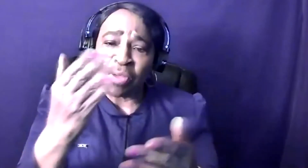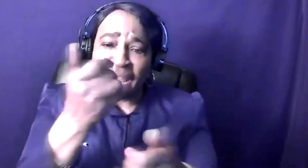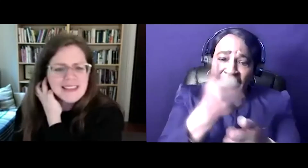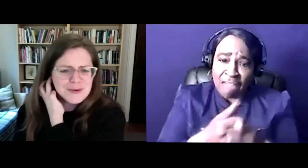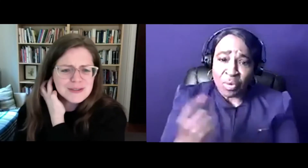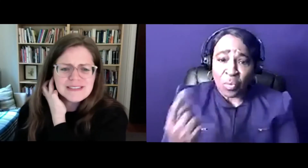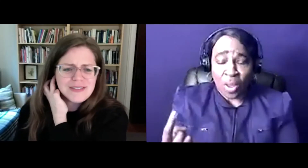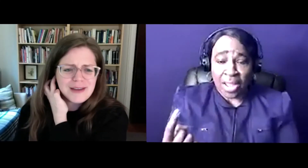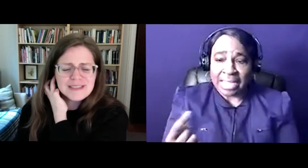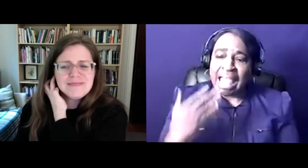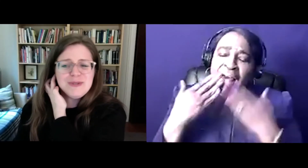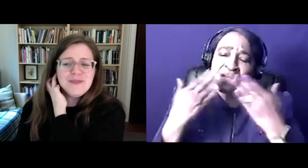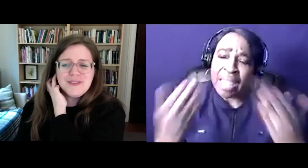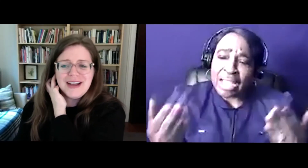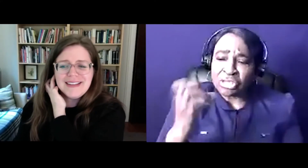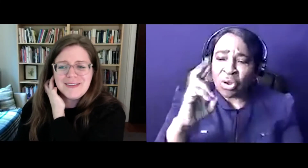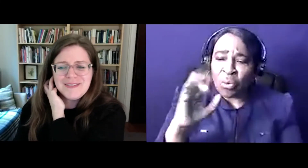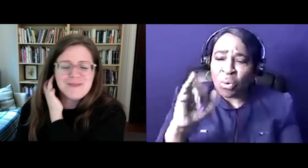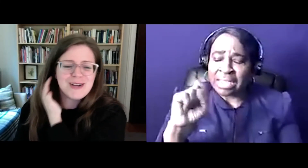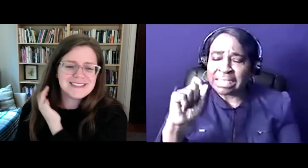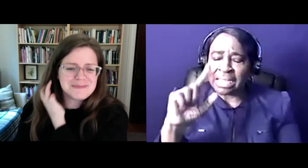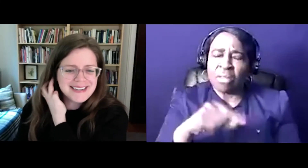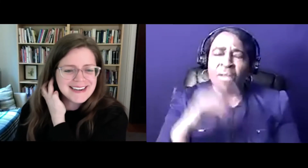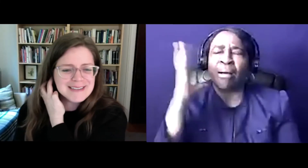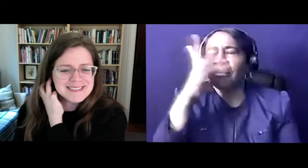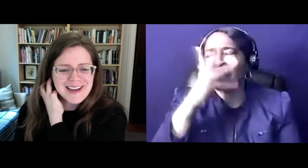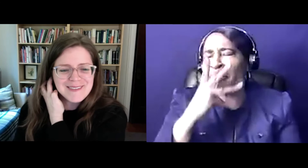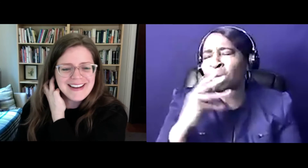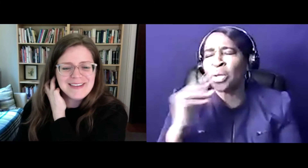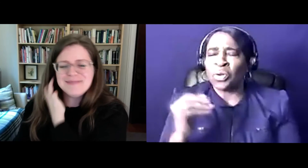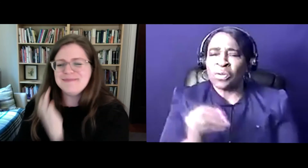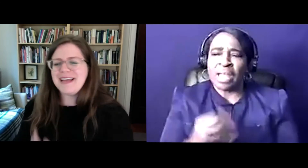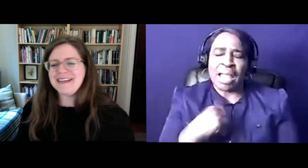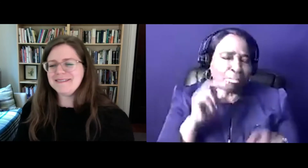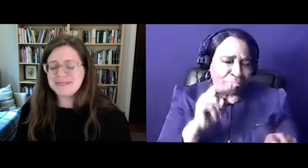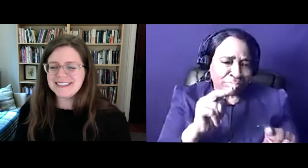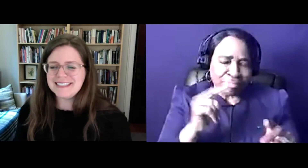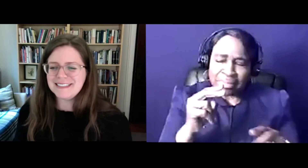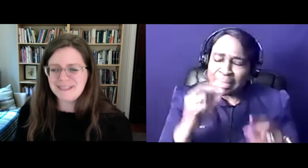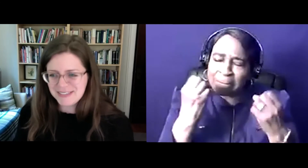And thank you, Crystal. That was beautiful. I've watched it many times now, and I really love it.